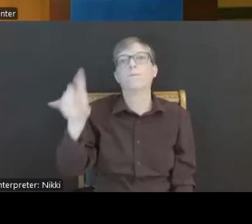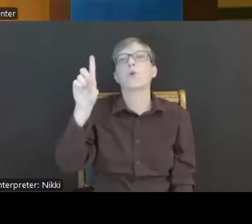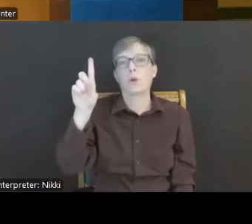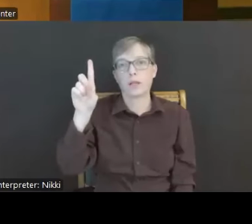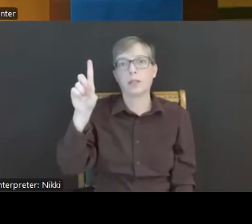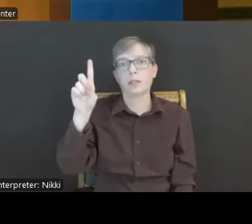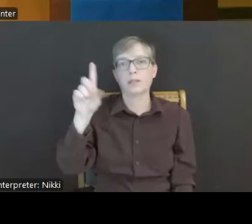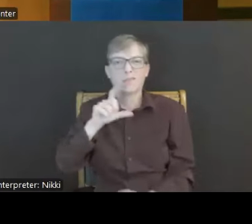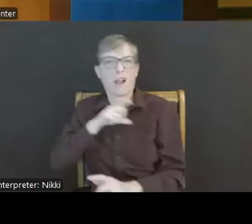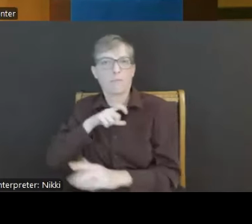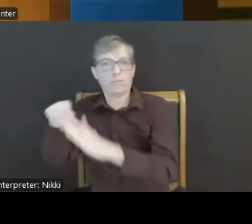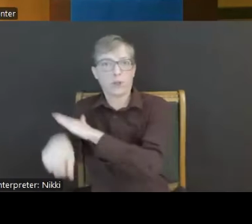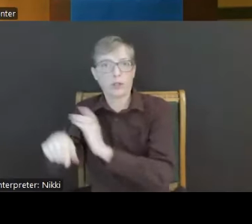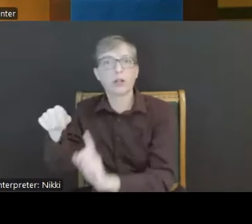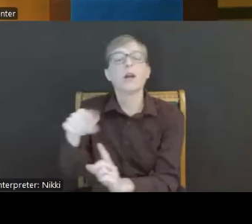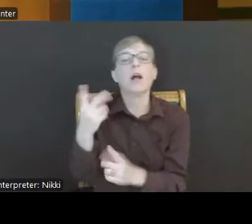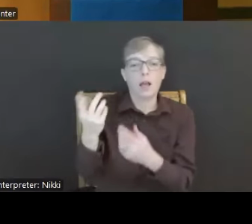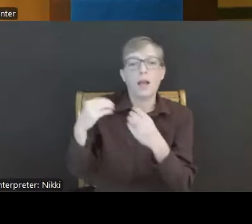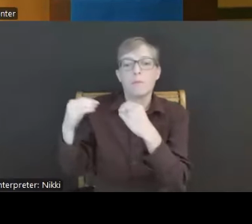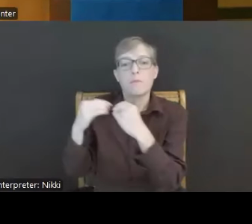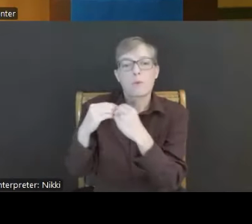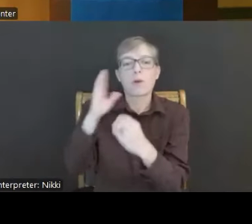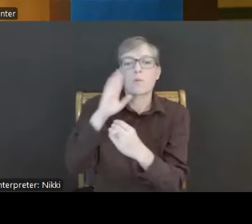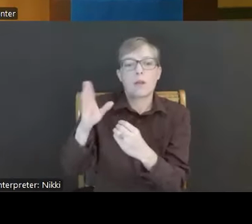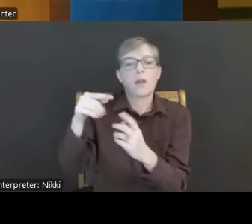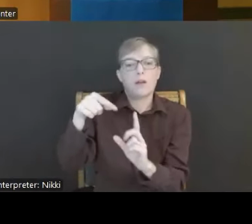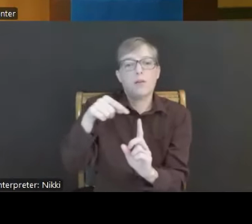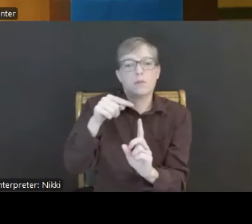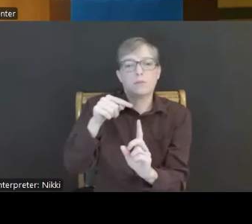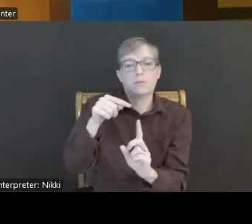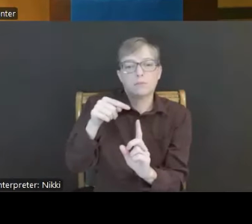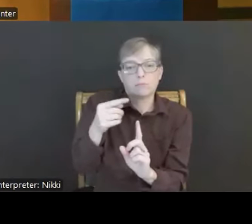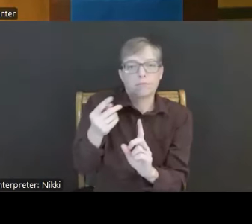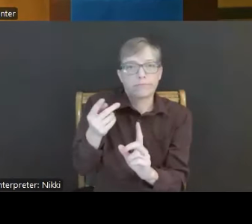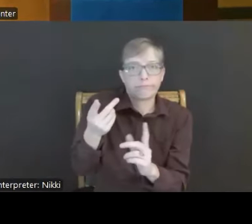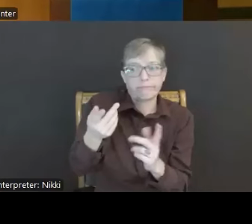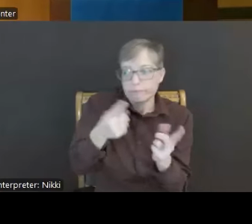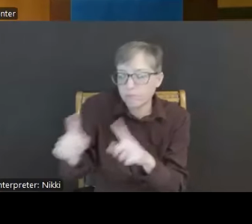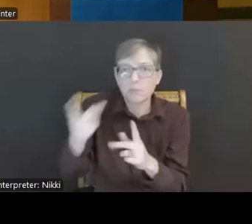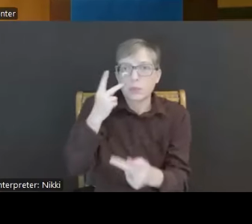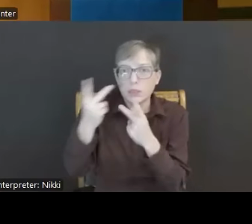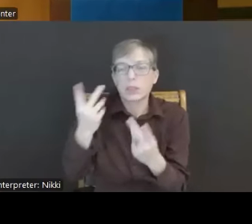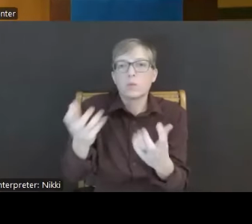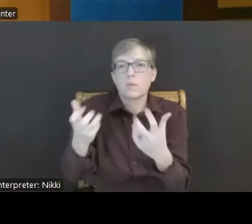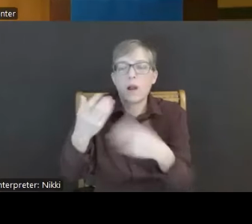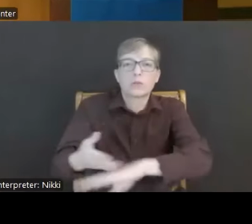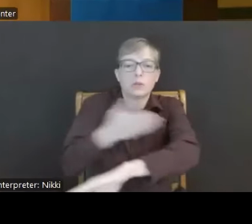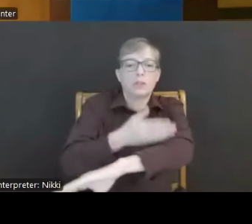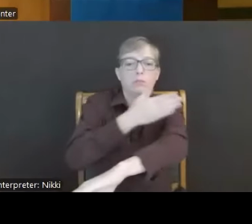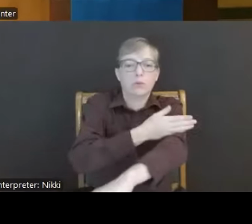create the racial Justice initiatives group as a complimentary to the work of the dice board to